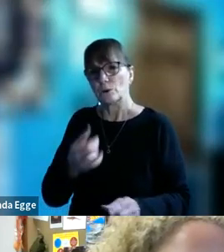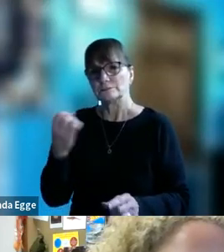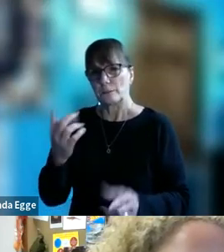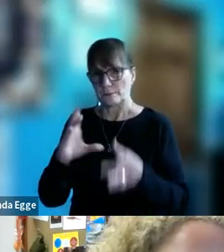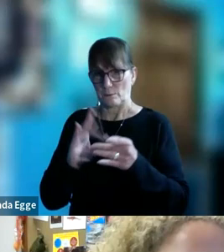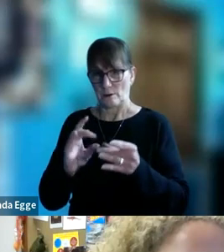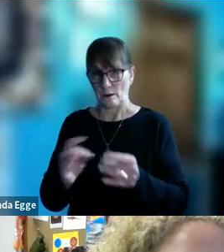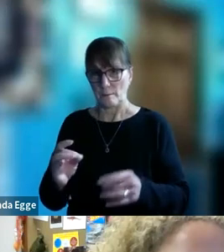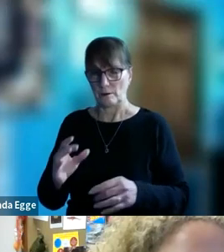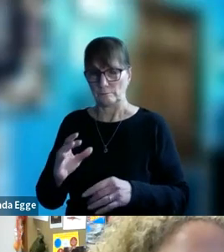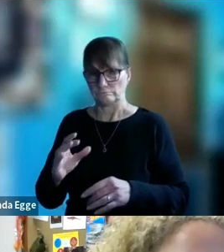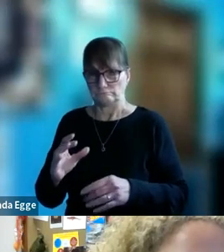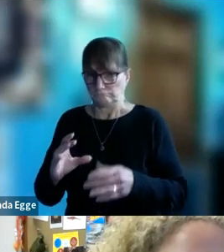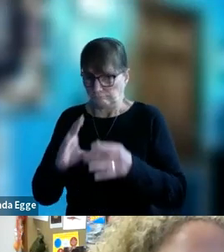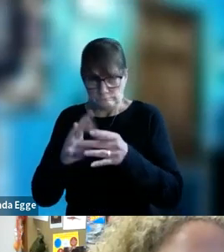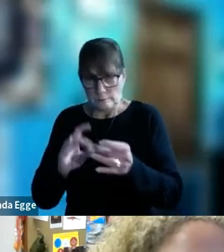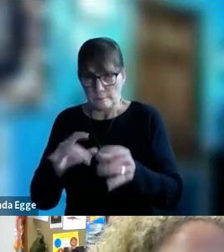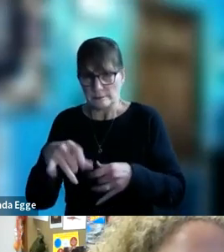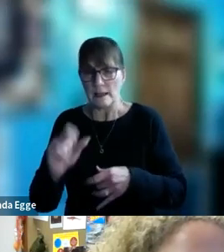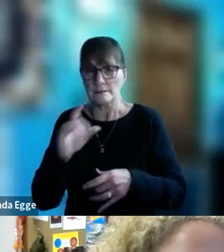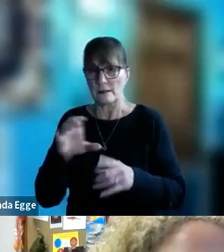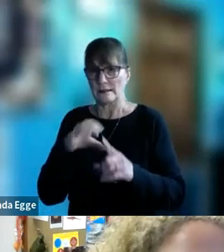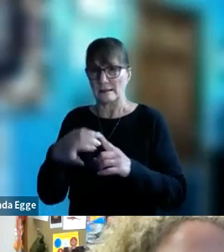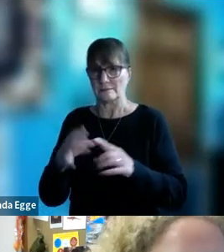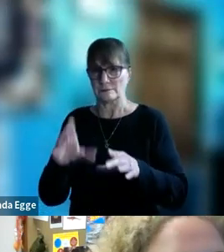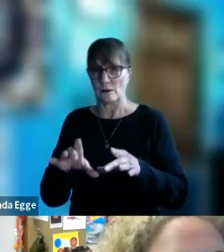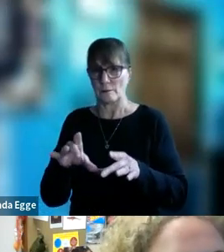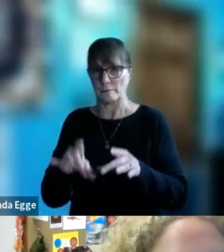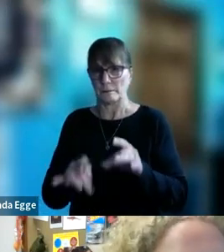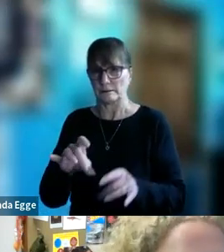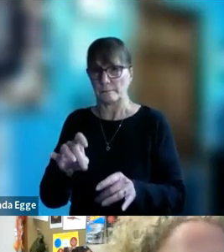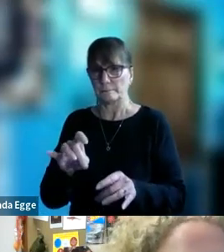You know, our cases are picked up for quality review.